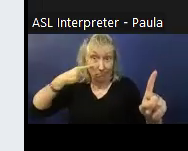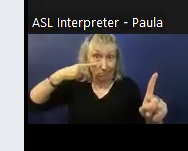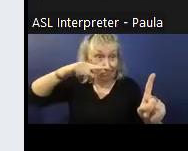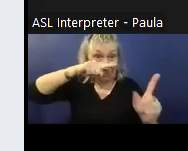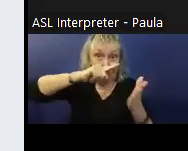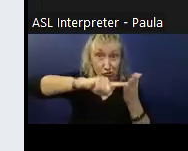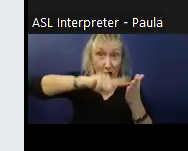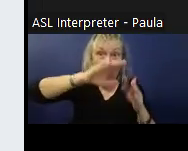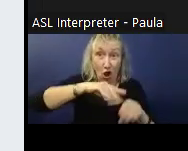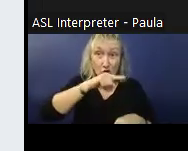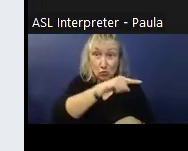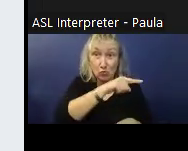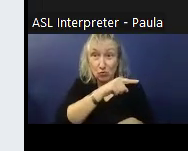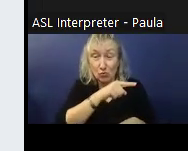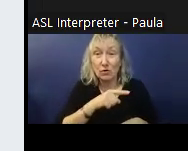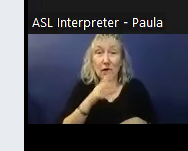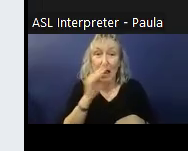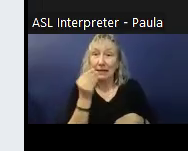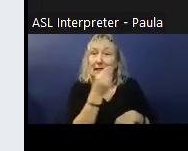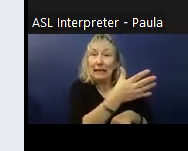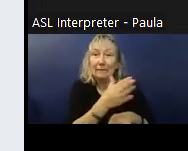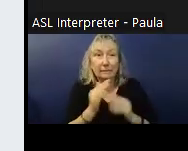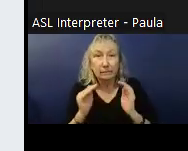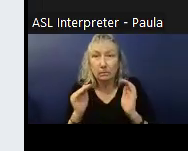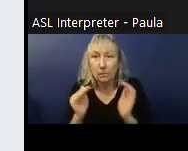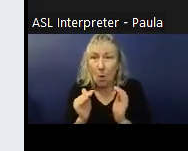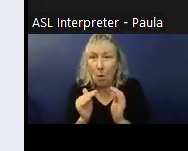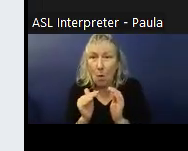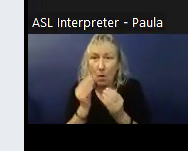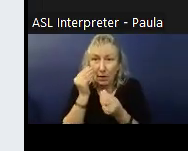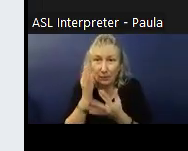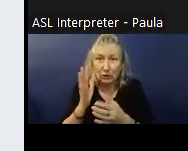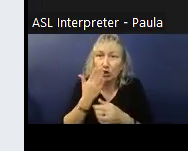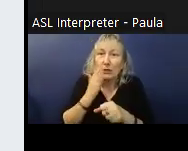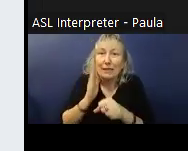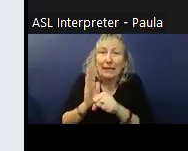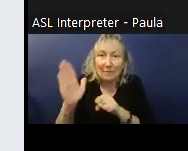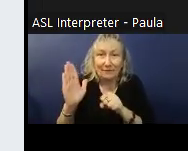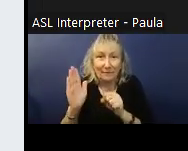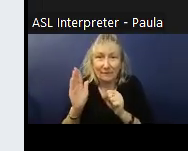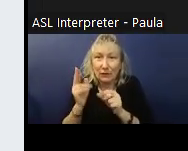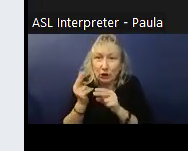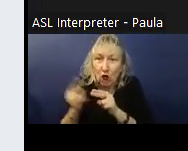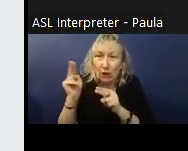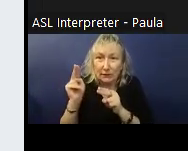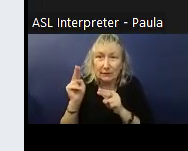the minimal information to know what it is that's under investigation.